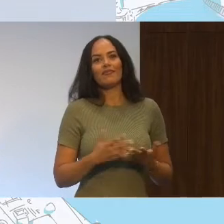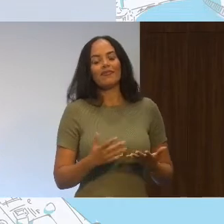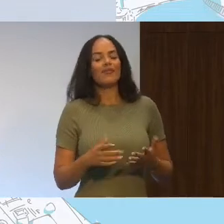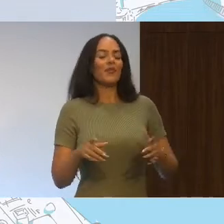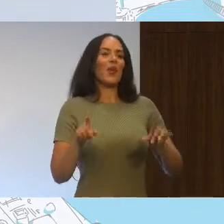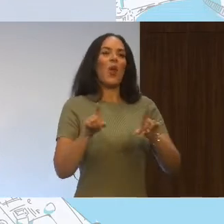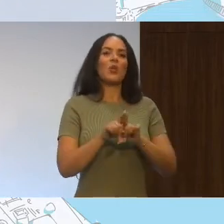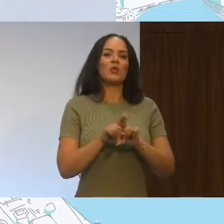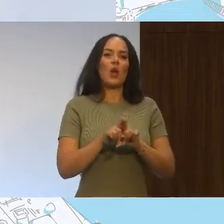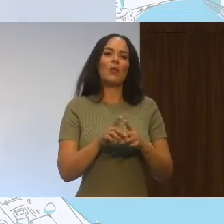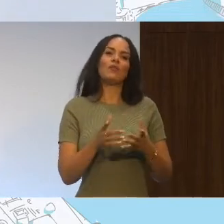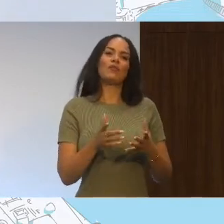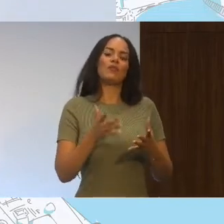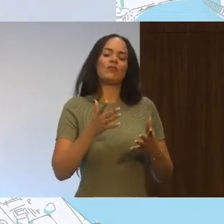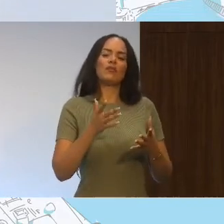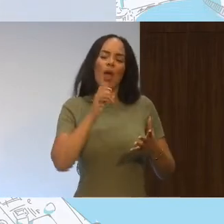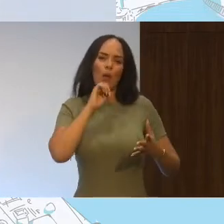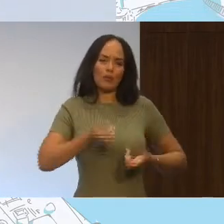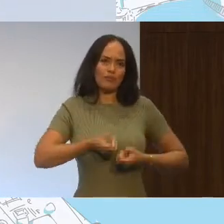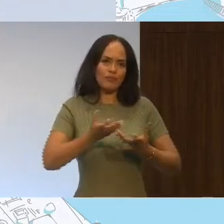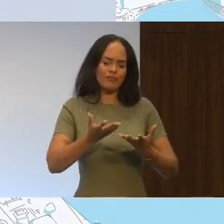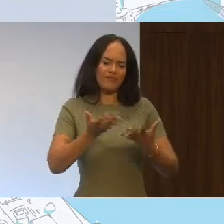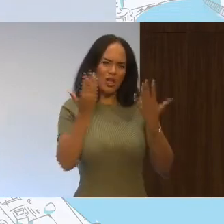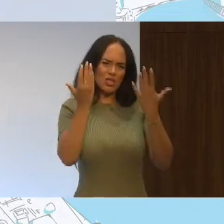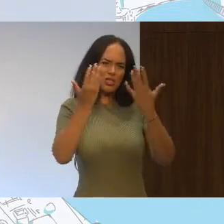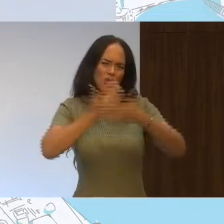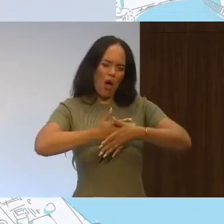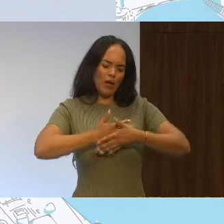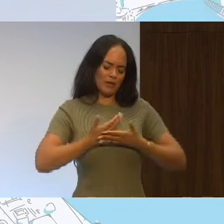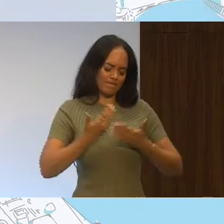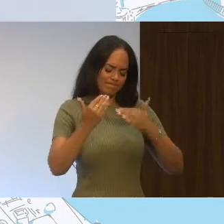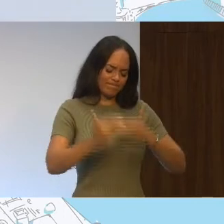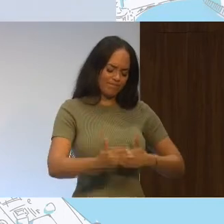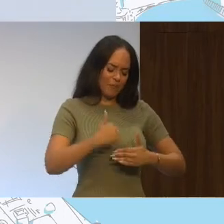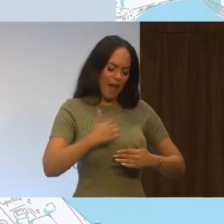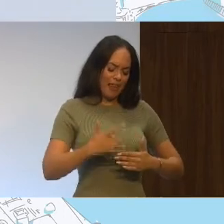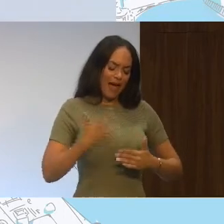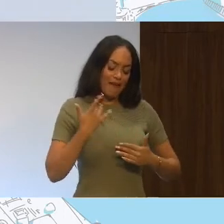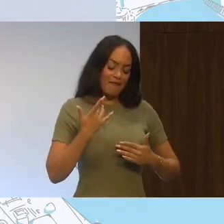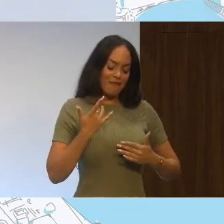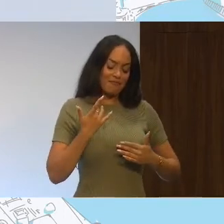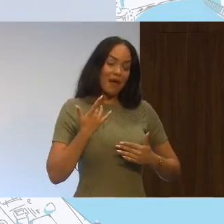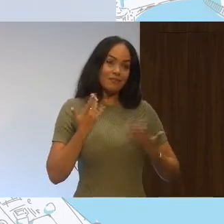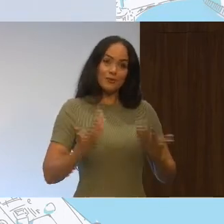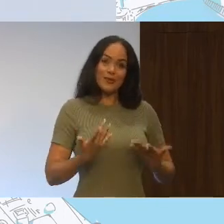about a very dark moment in my life, I am here now feeling well, full of hope.